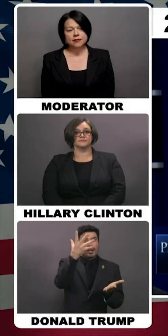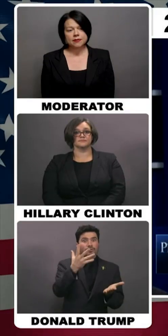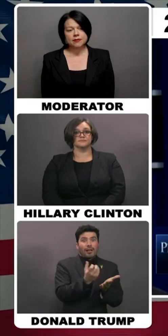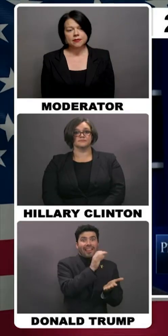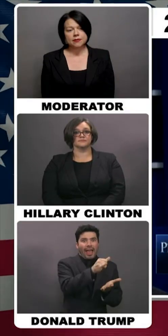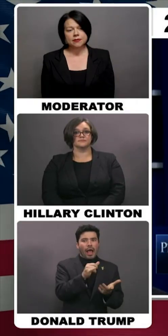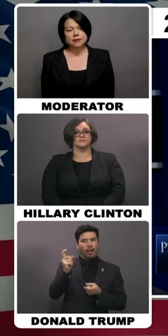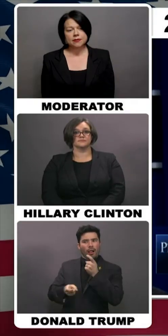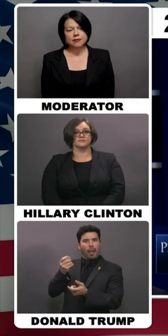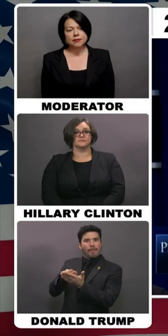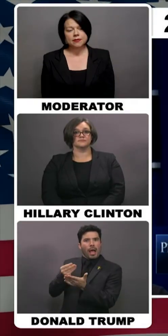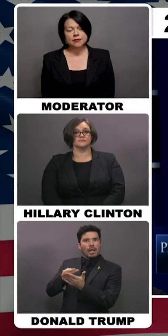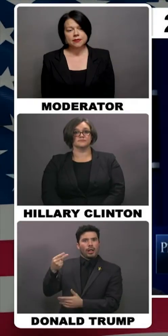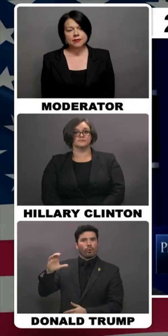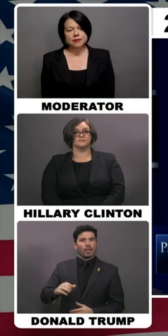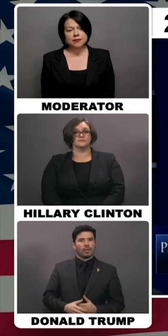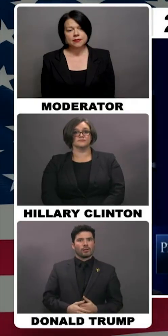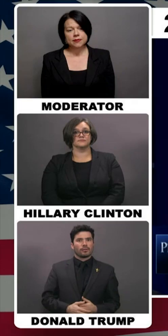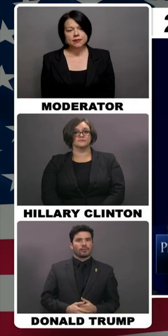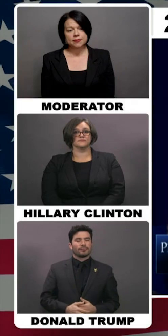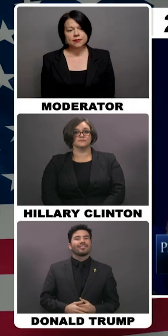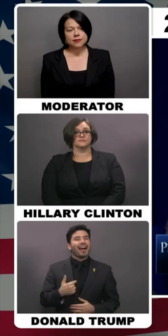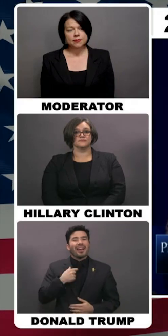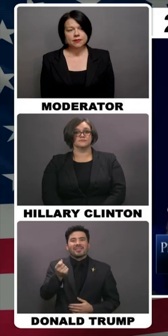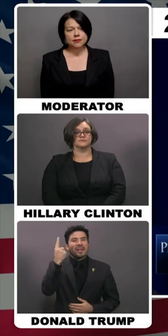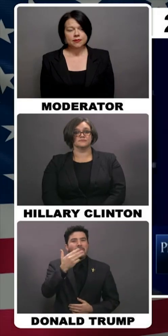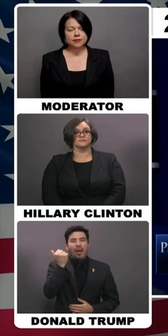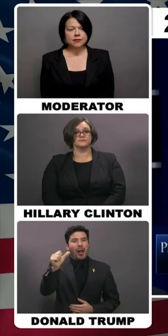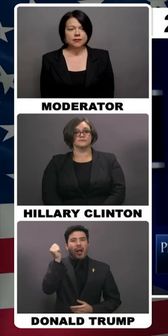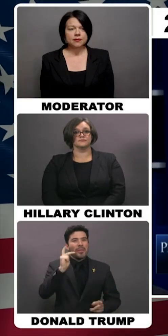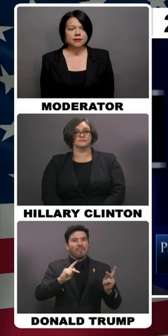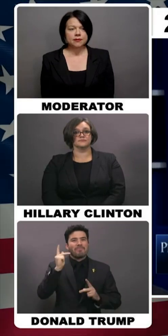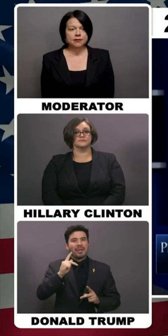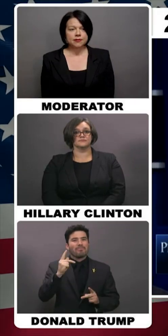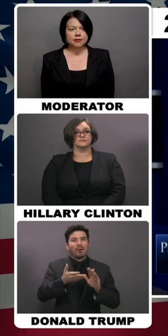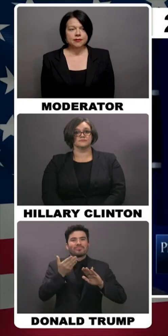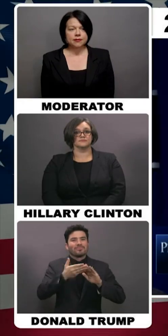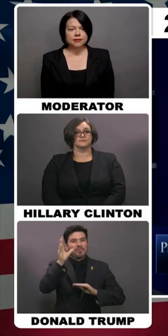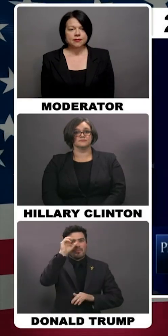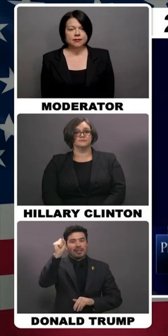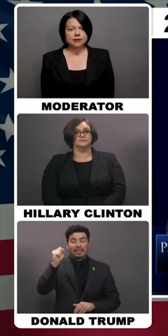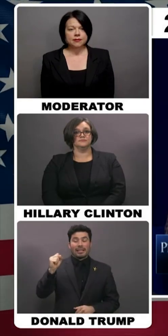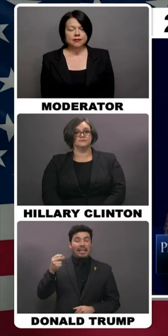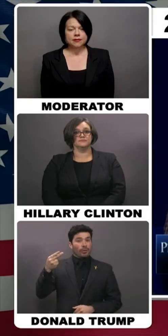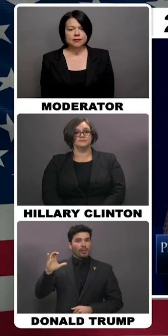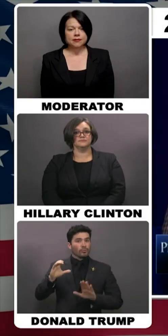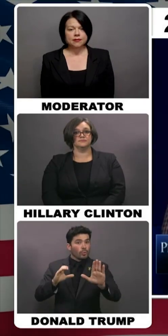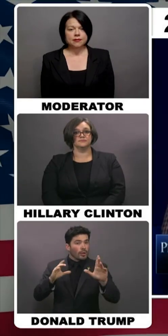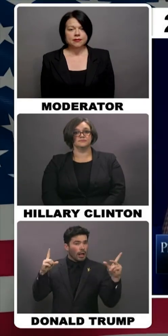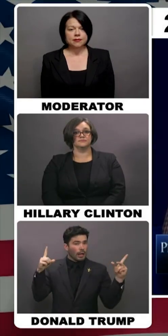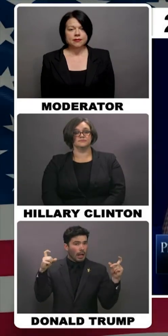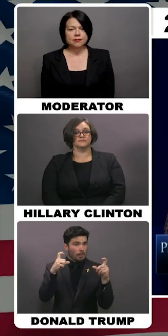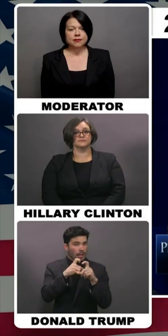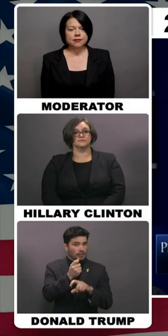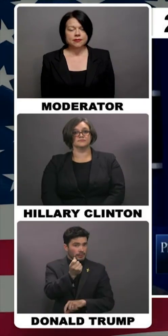that's ever run for President Hillary Clinton. And it's extremely complex. Hillary Clinton has friends that want all